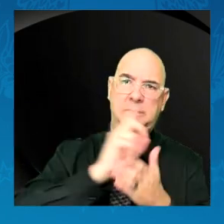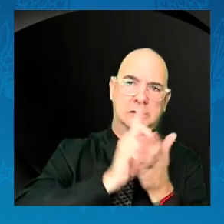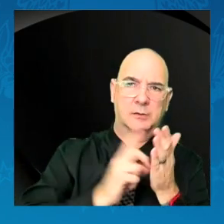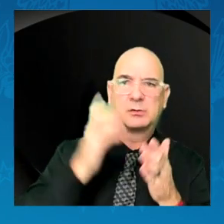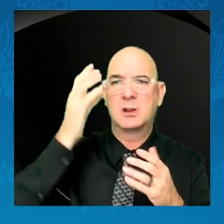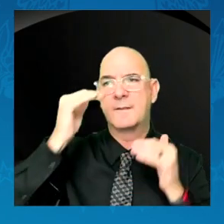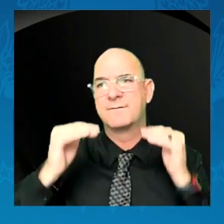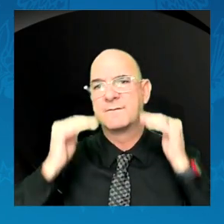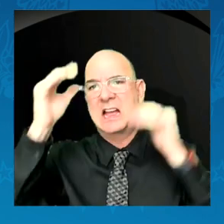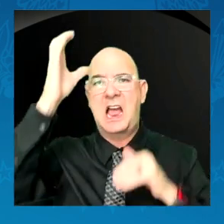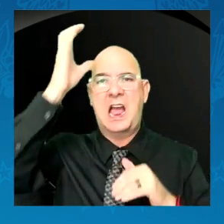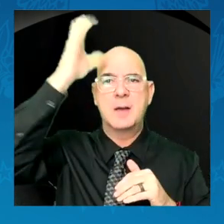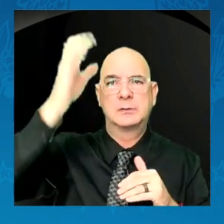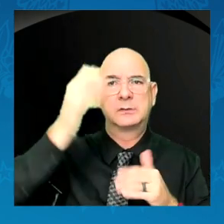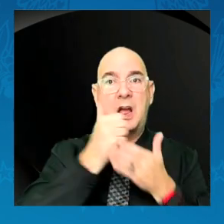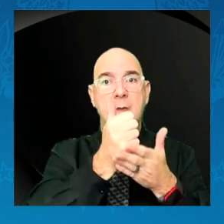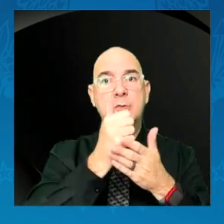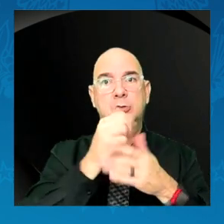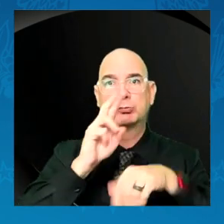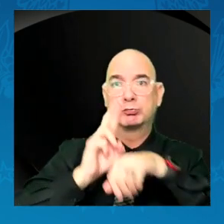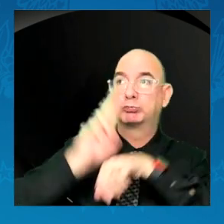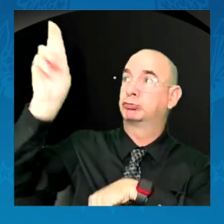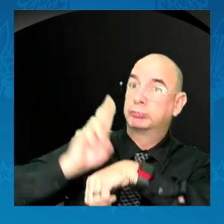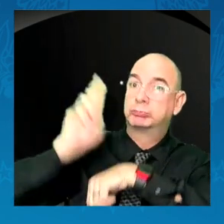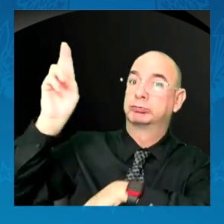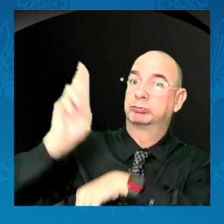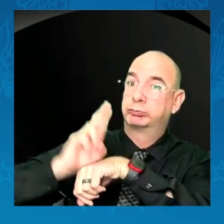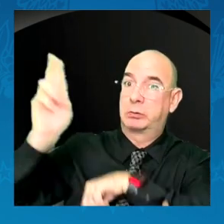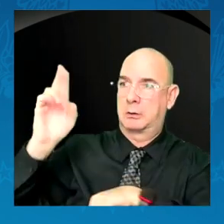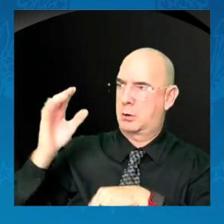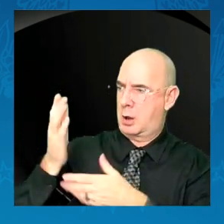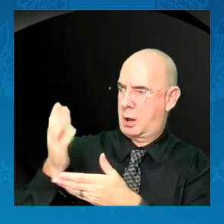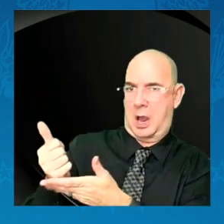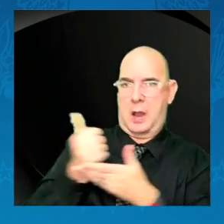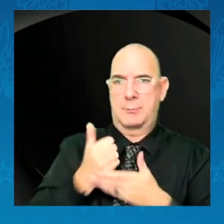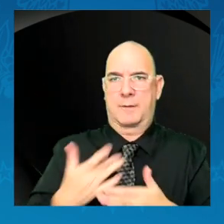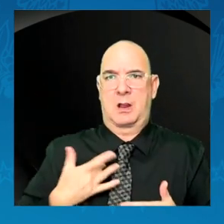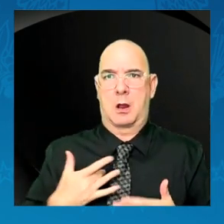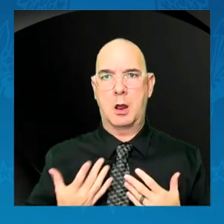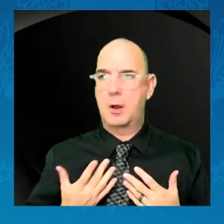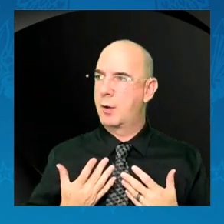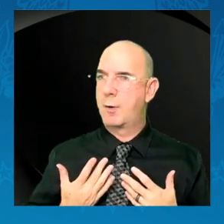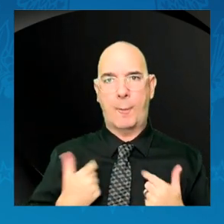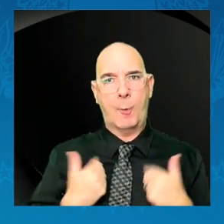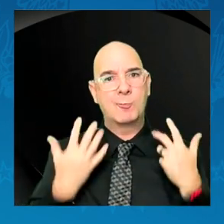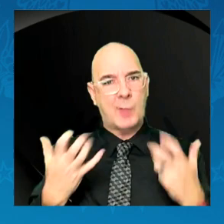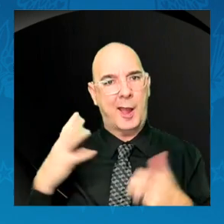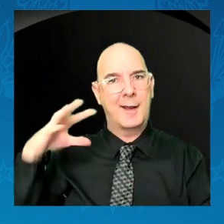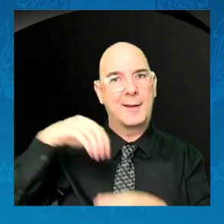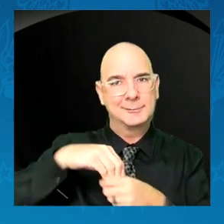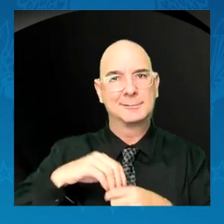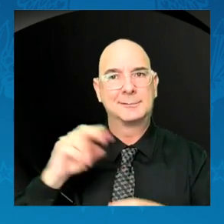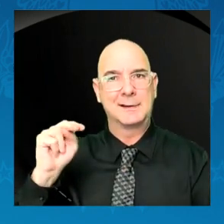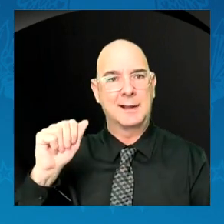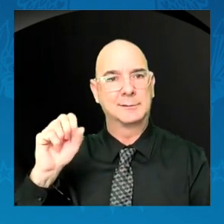and makes us all feel like we want to go be an NRO intern, I think. But in a rose partnership with NASA has expanded their intern program